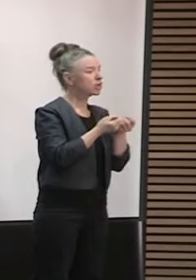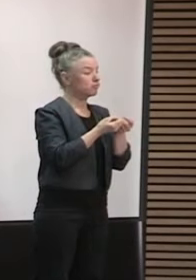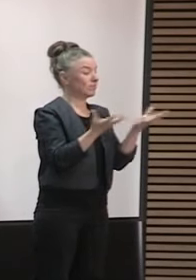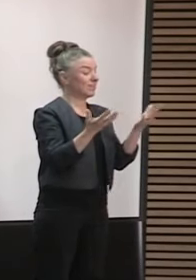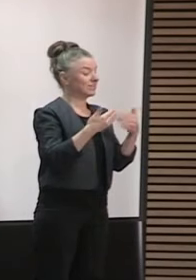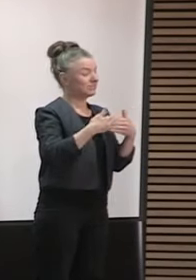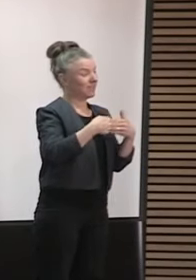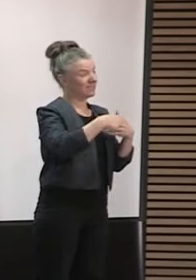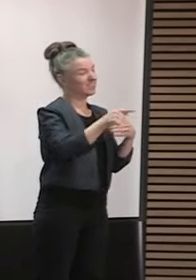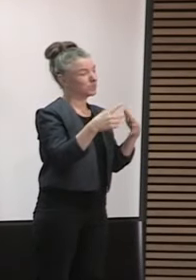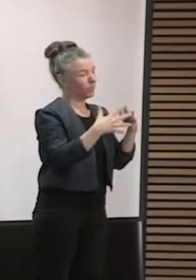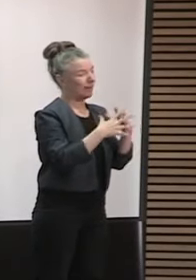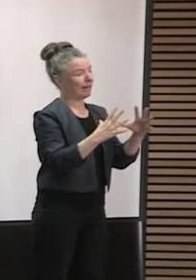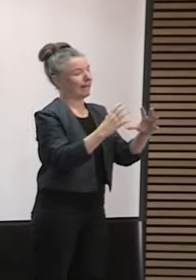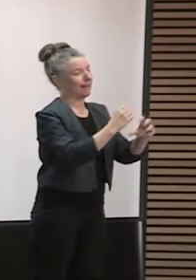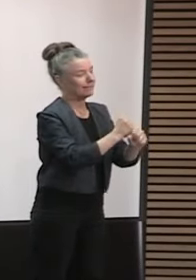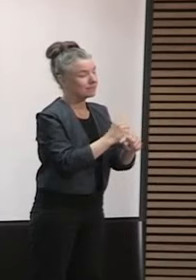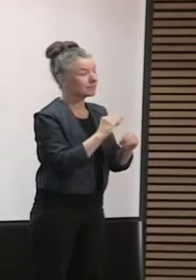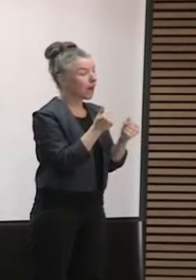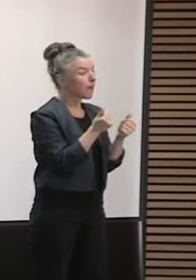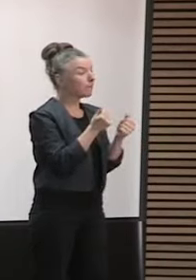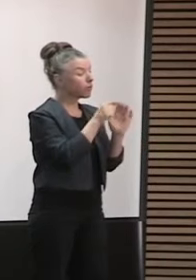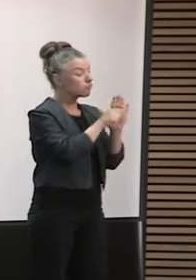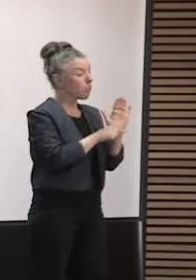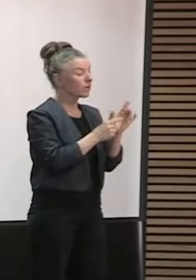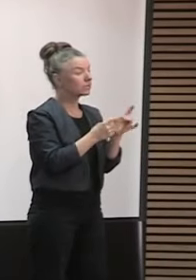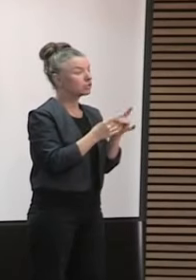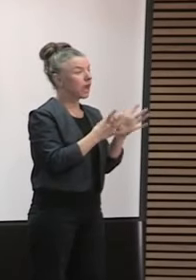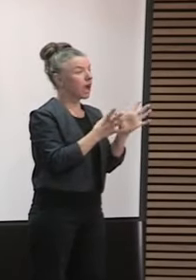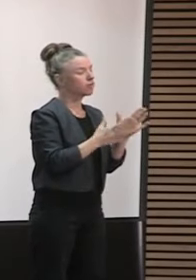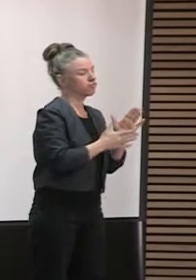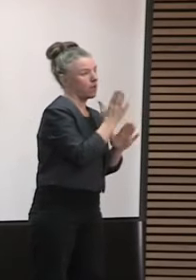The review over the weekend, did you get the